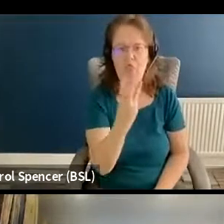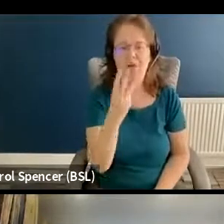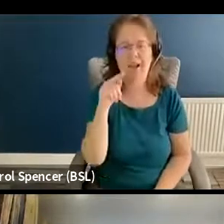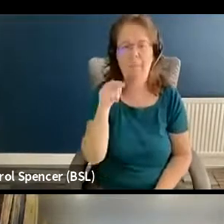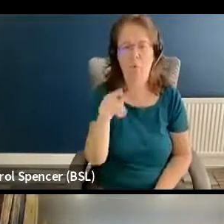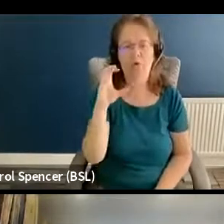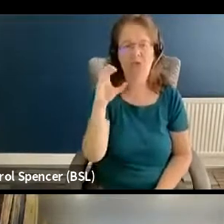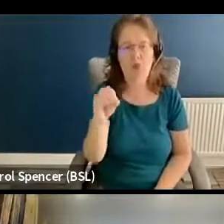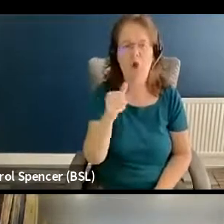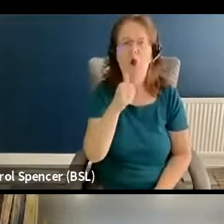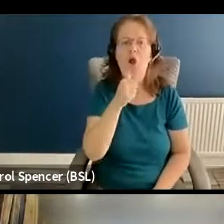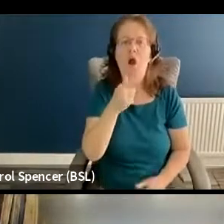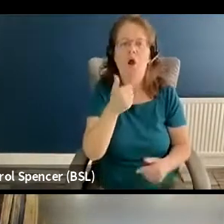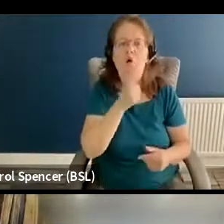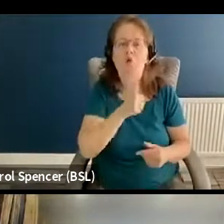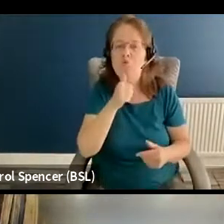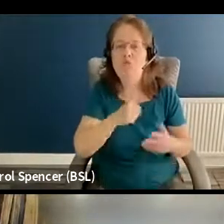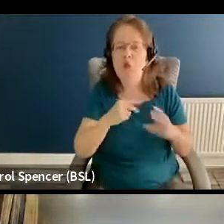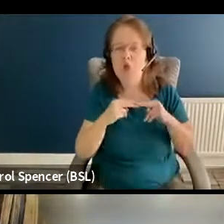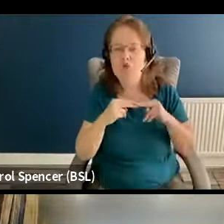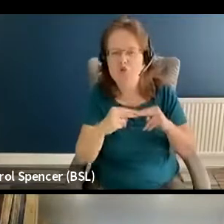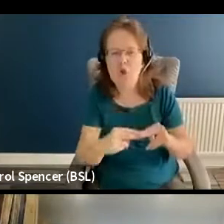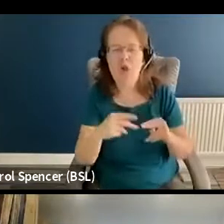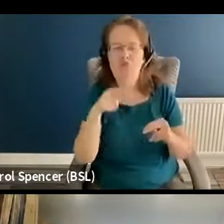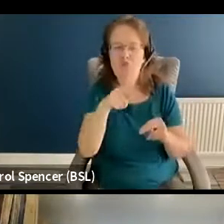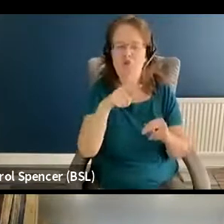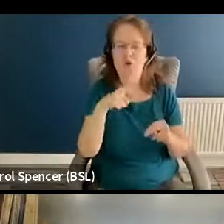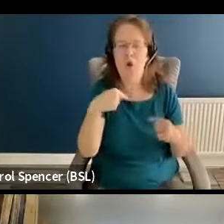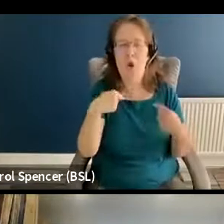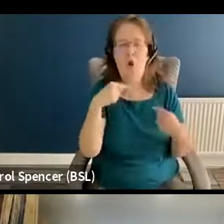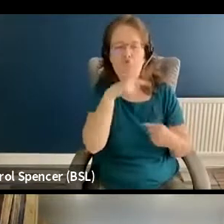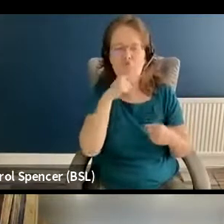user journeys and more looking at red routes and so on because we do that. So we do the tasks